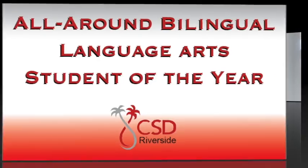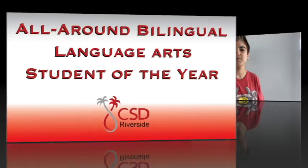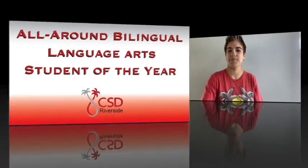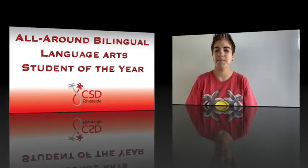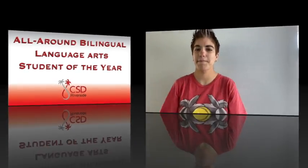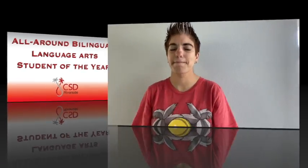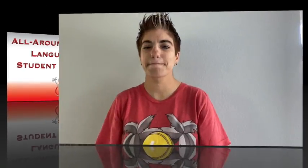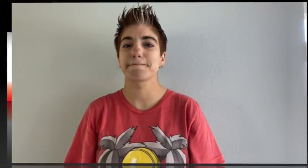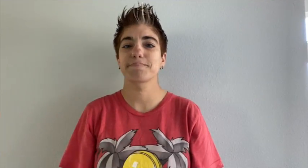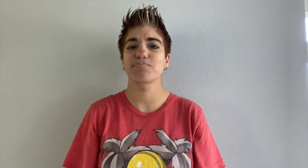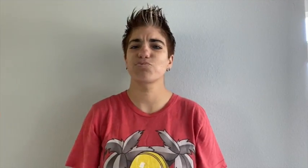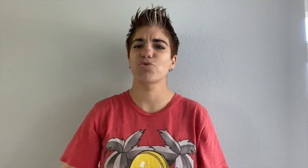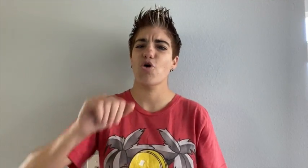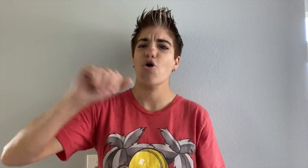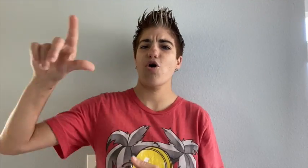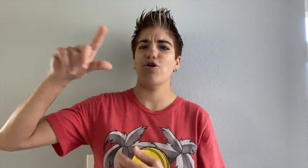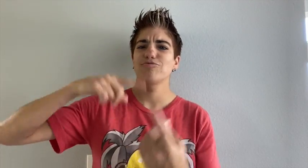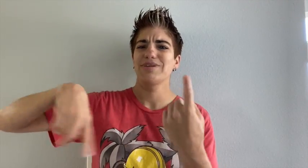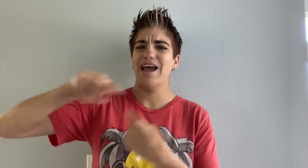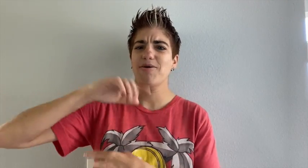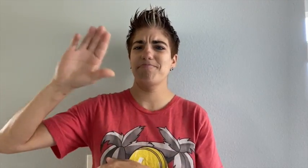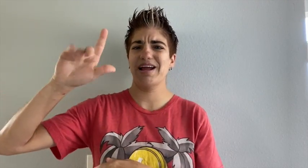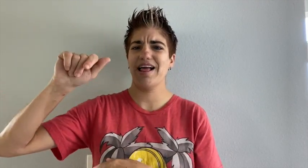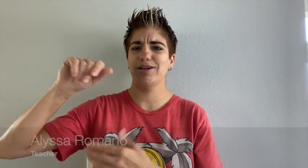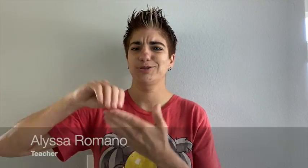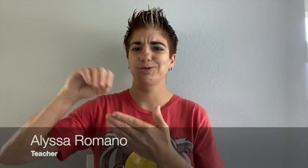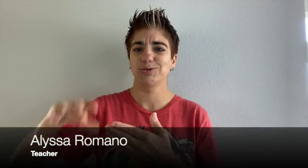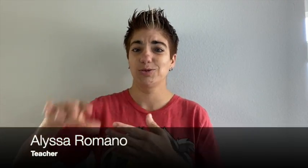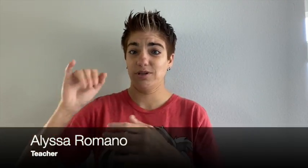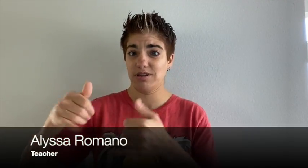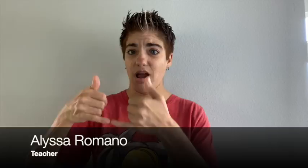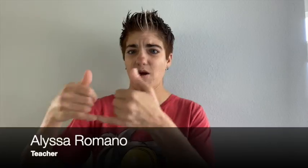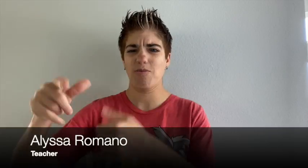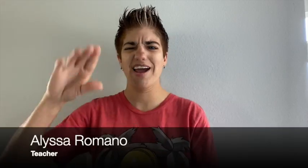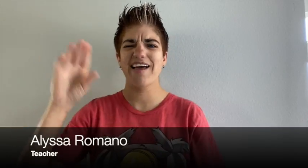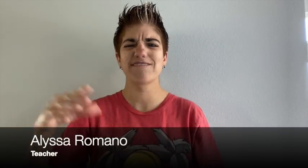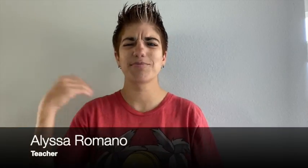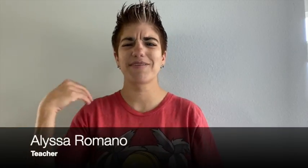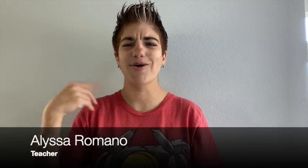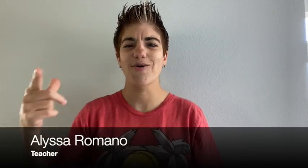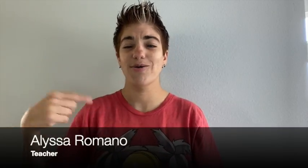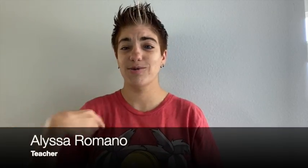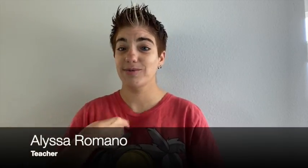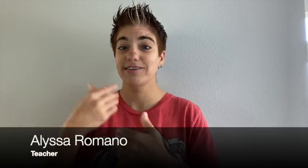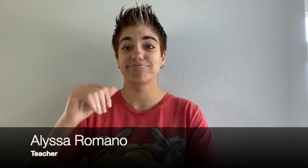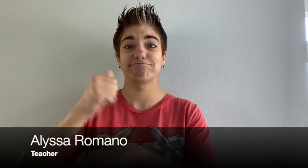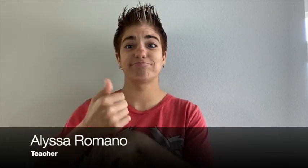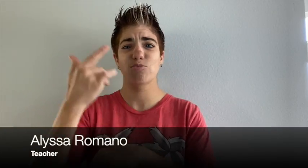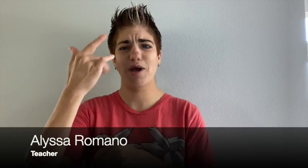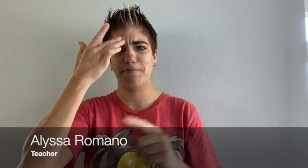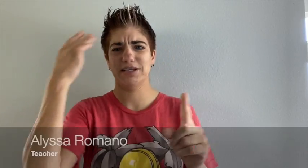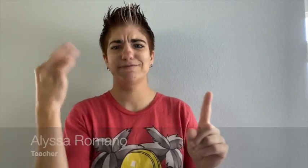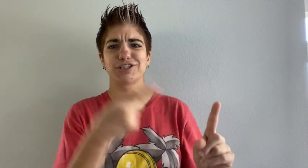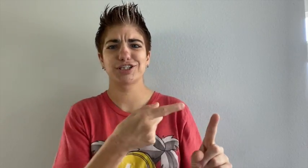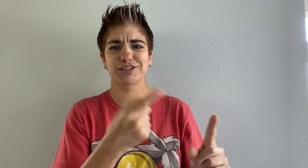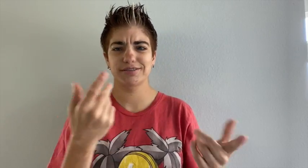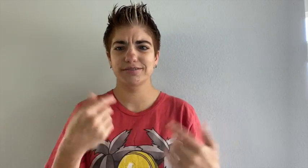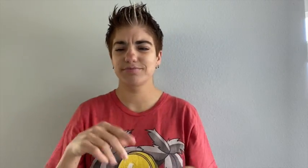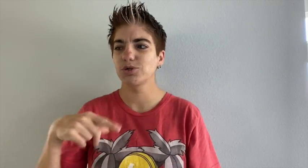All round bilingual language arts student. We've never awarded this before but because of this student we decided that